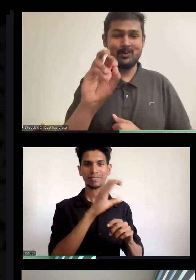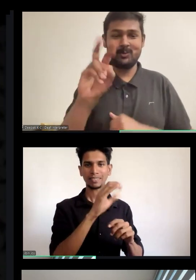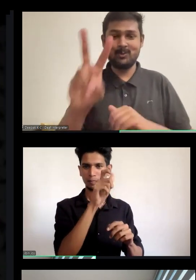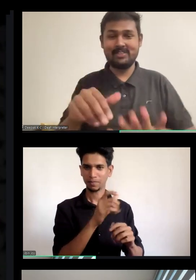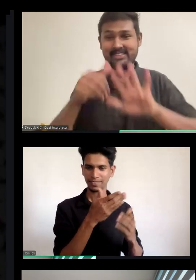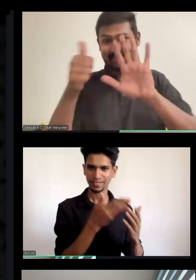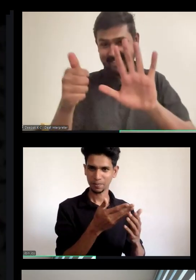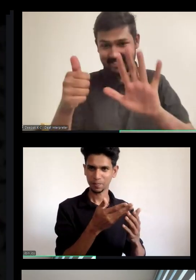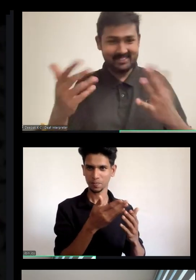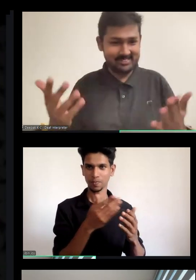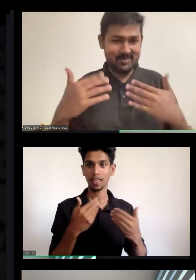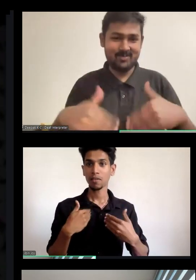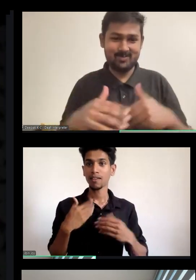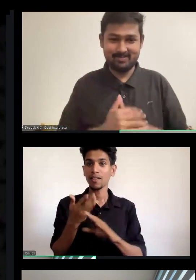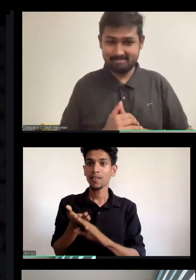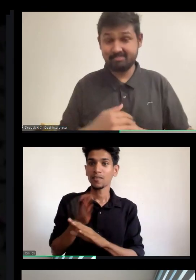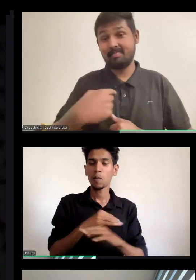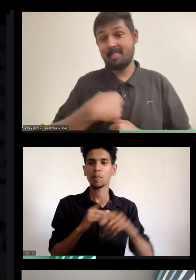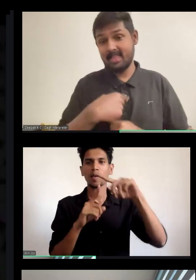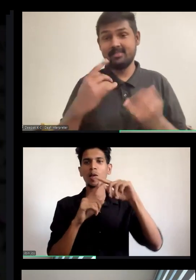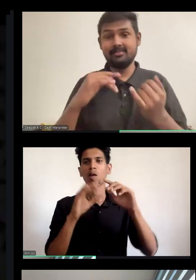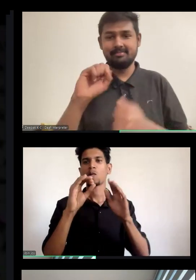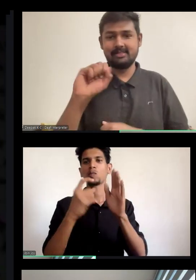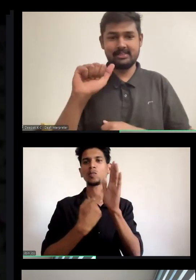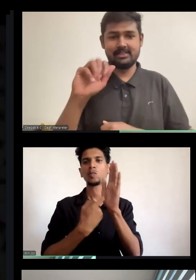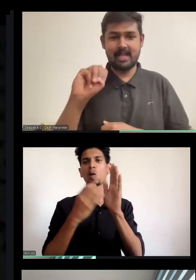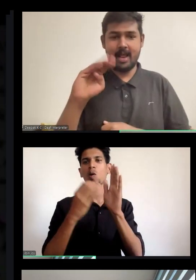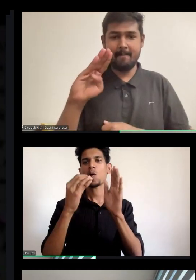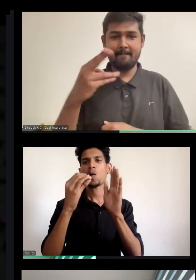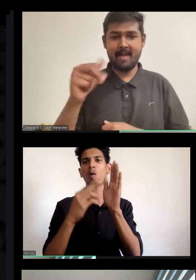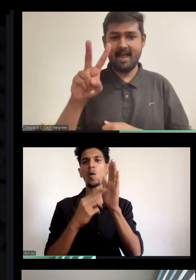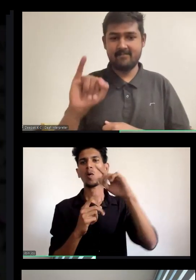And I thank the Internet Society Accessibility Standing Group for this opportunity to participate.